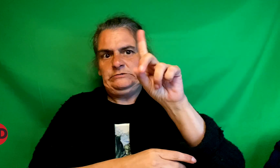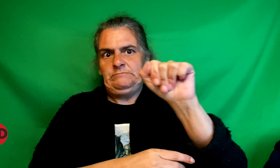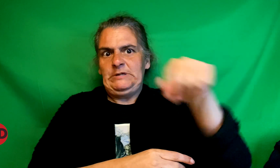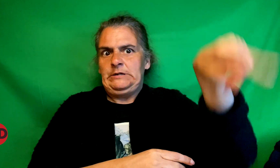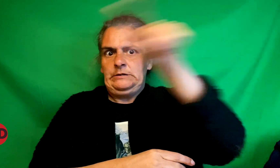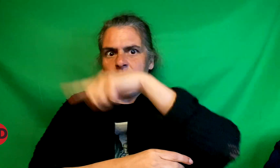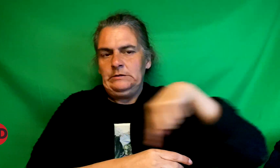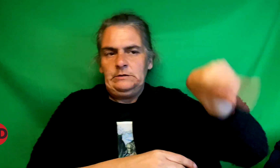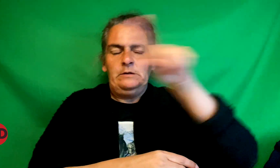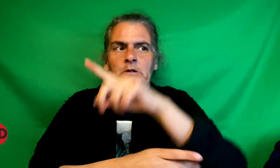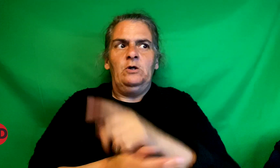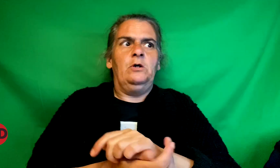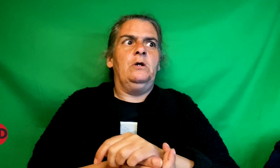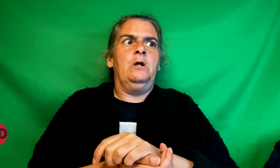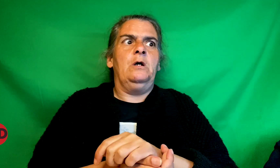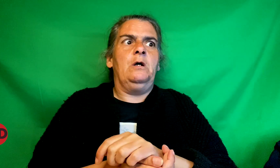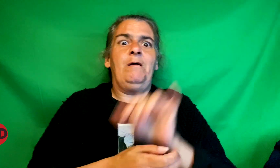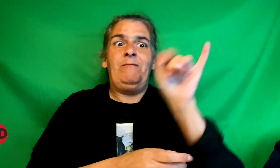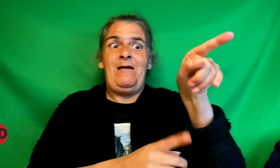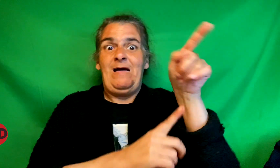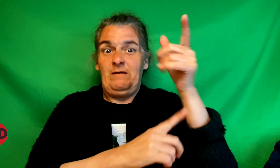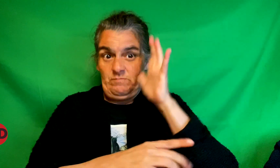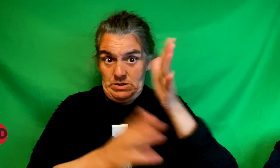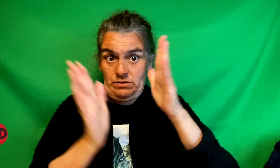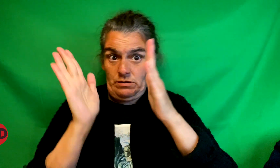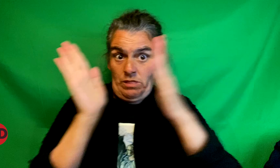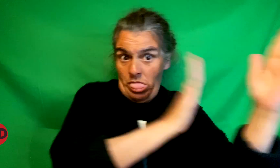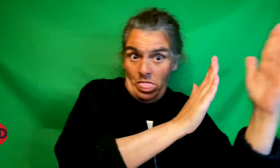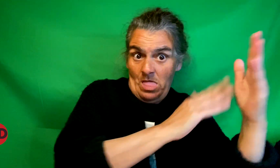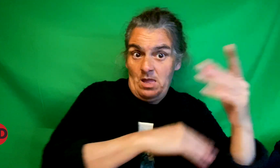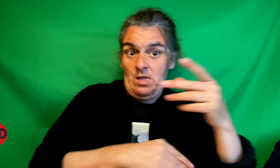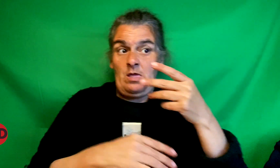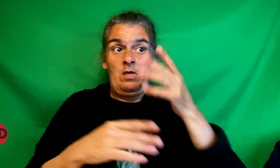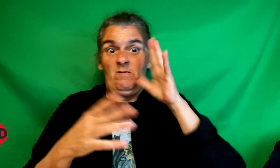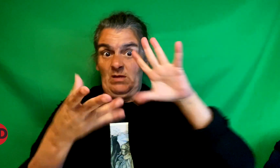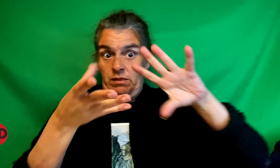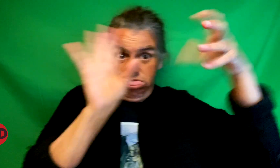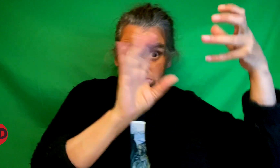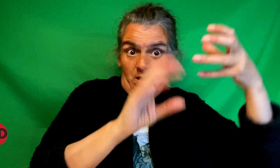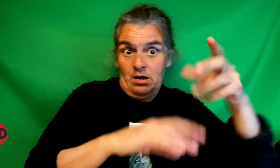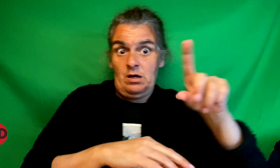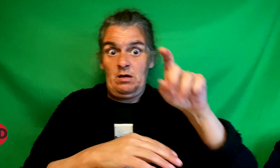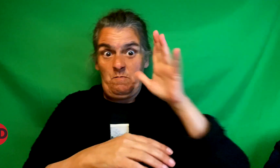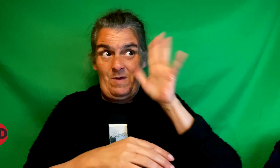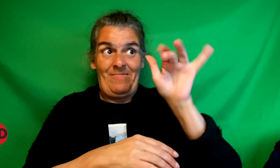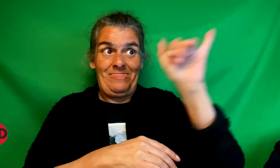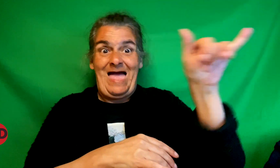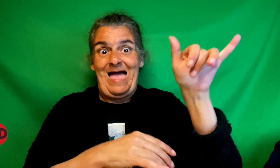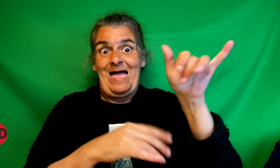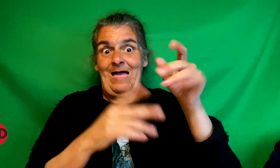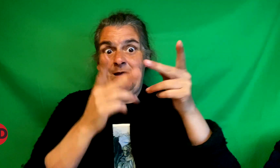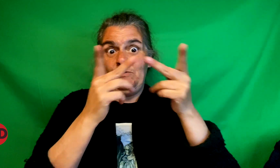with disabilities. Would the new Minister affect or impact it?